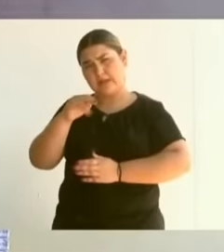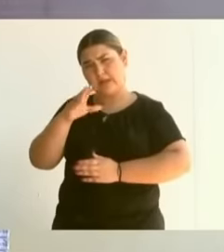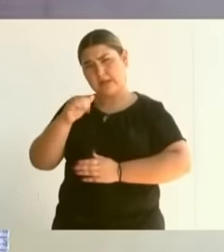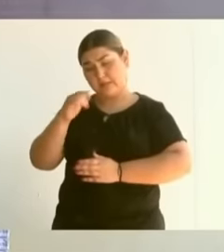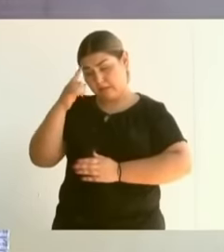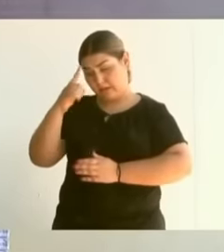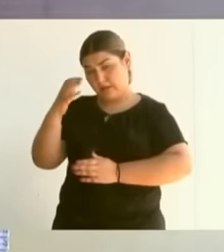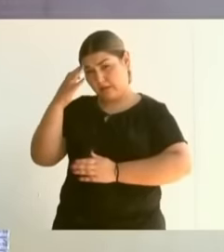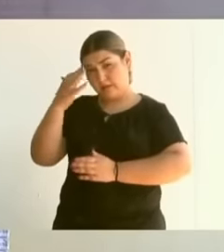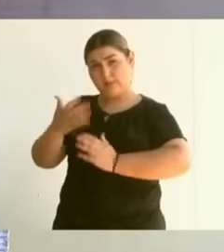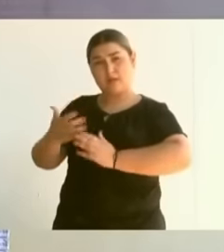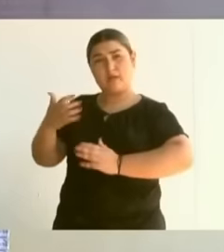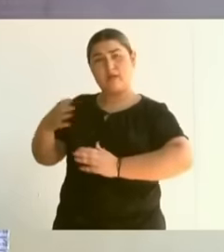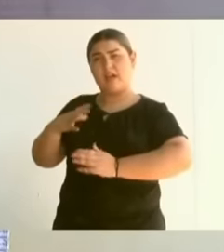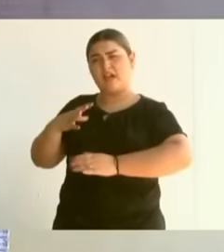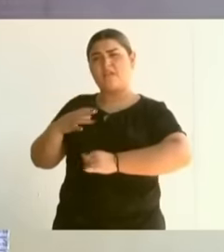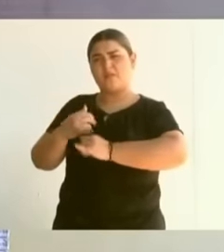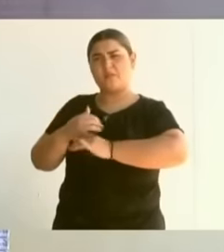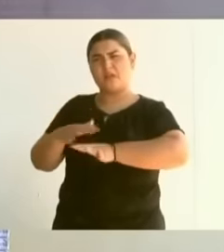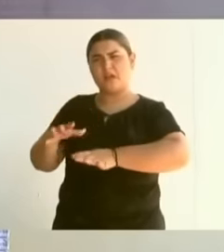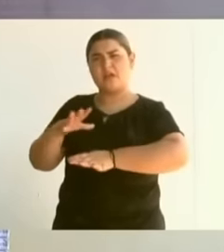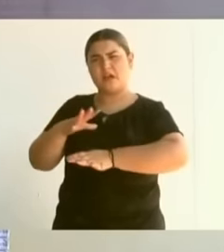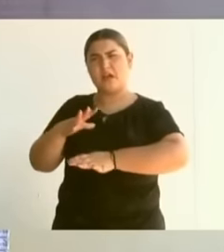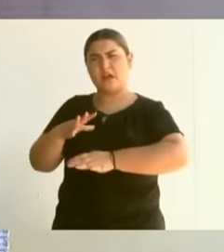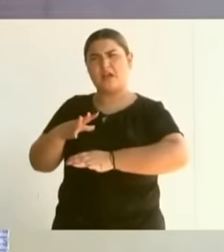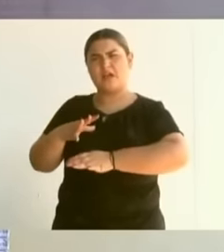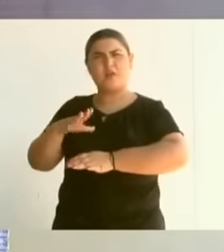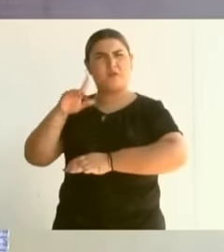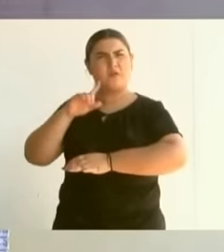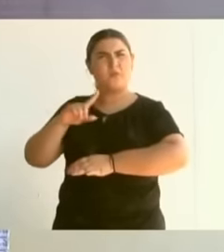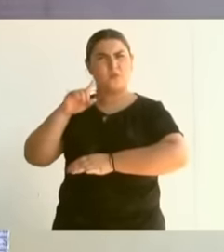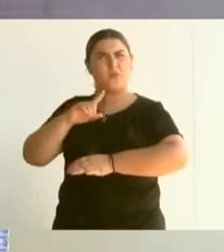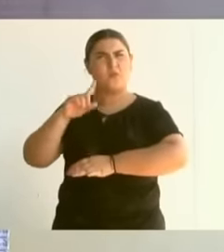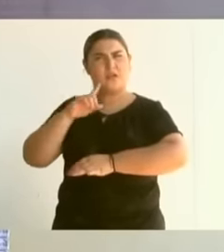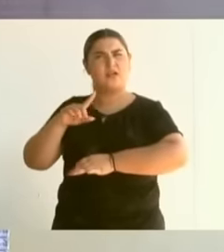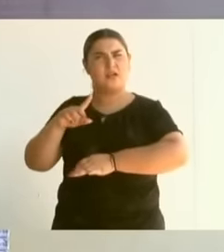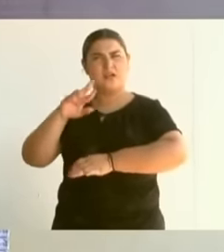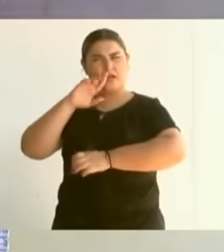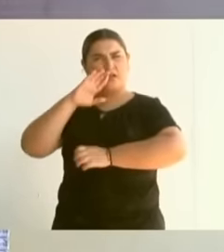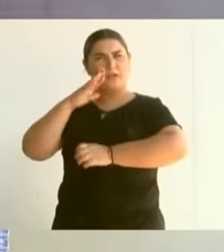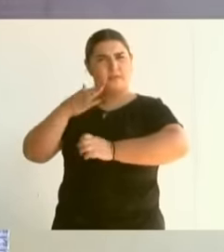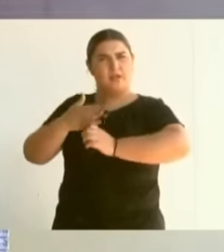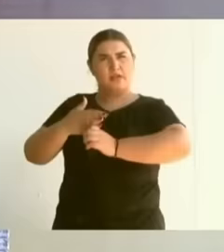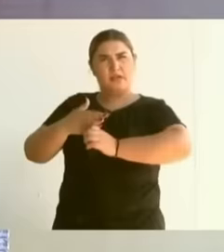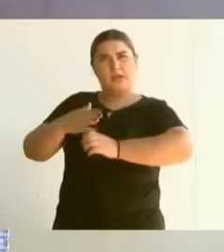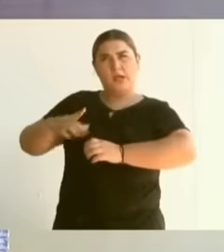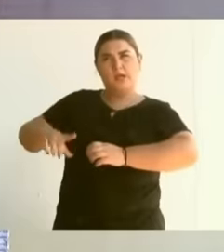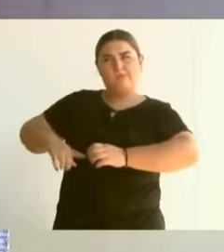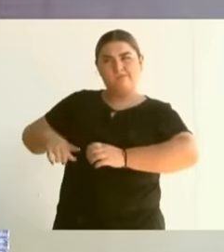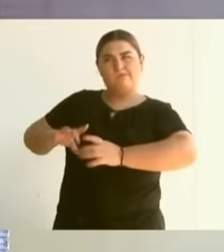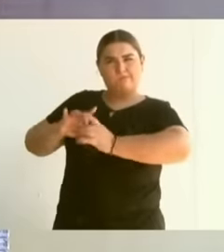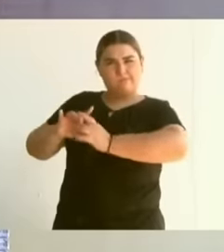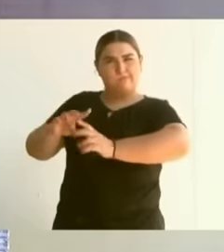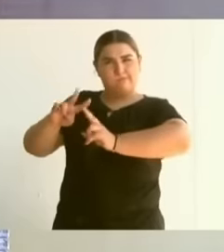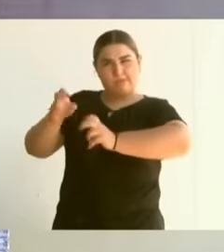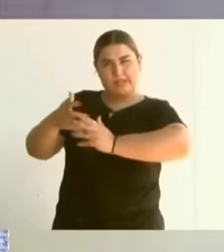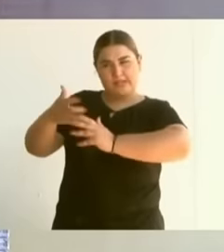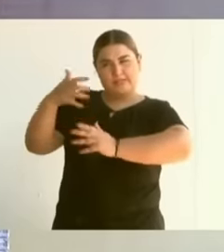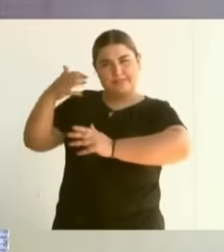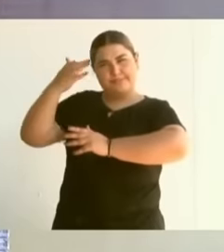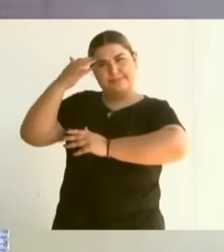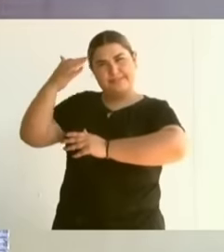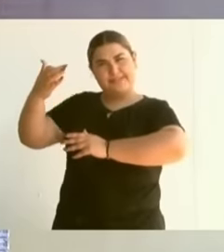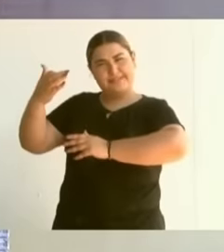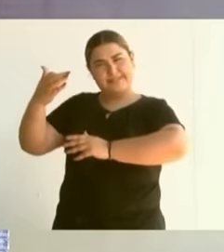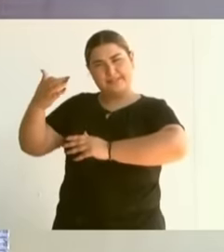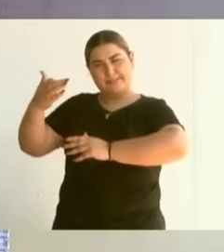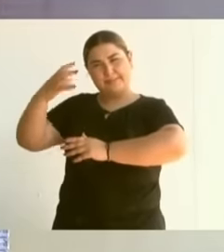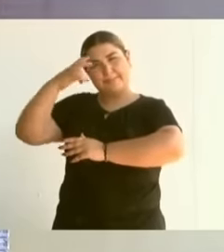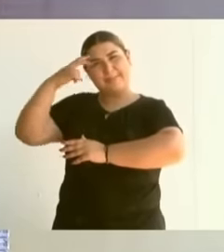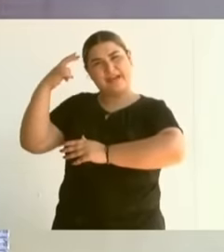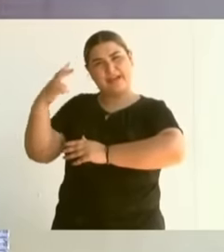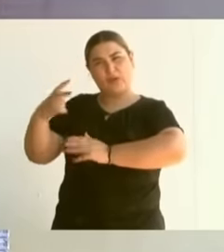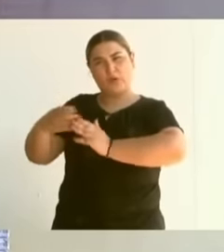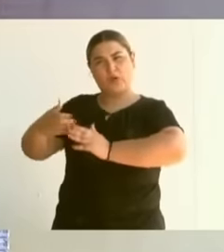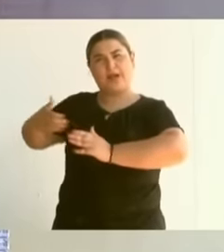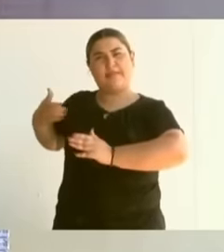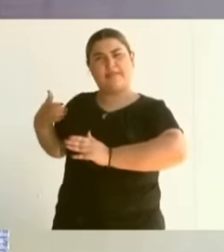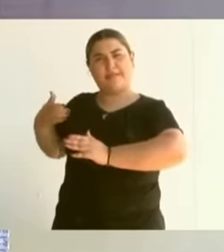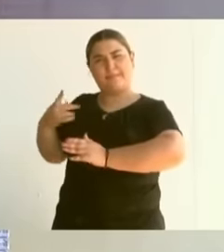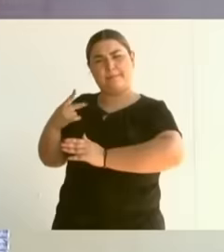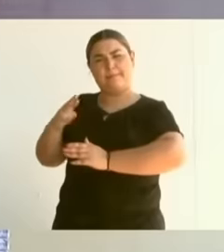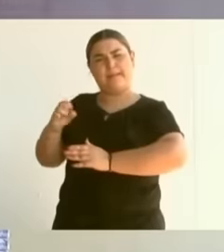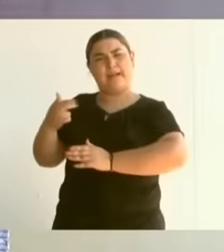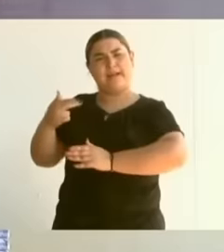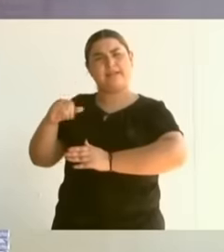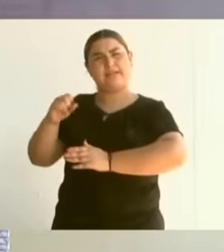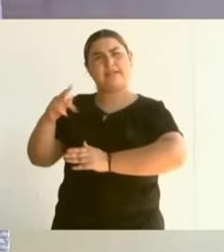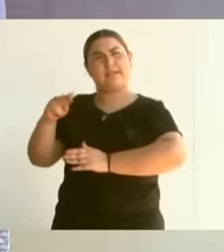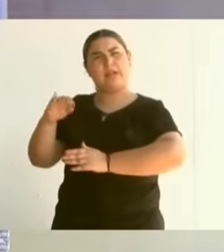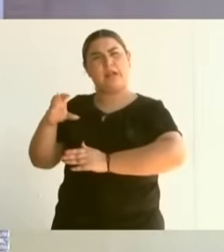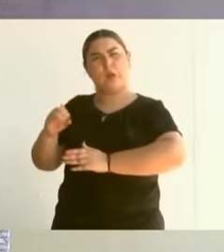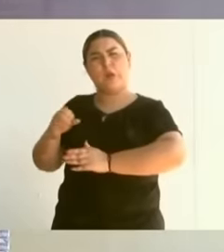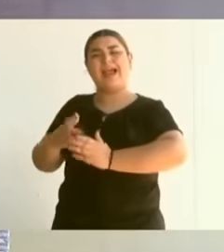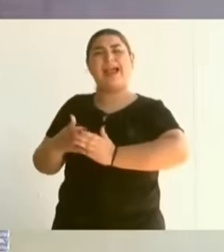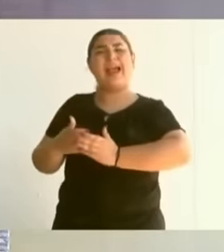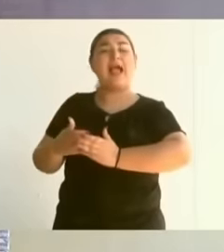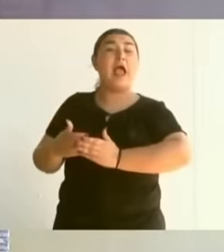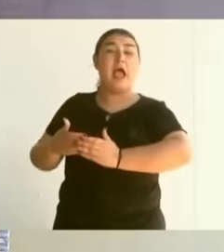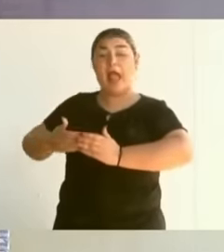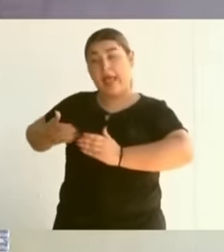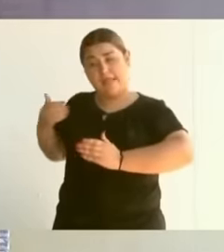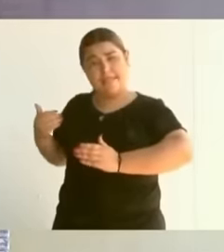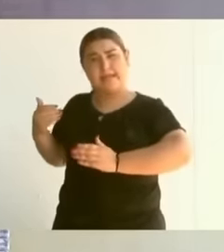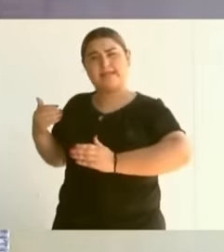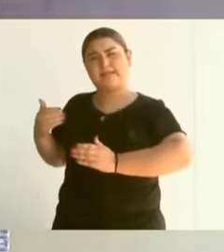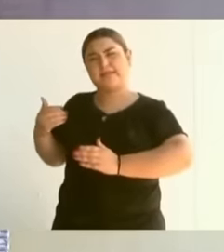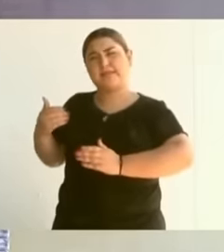information that women did rule in pre-Hispanic Mexico. Before that the Europeans arrived